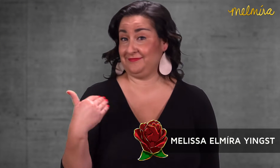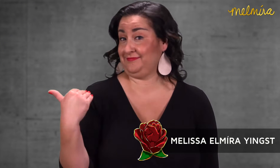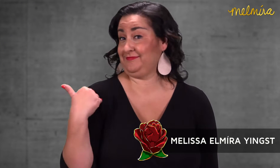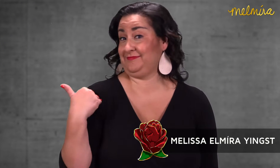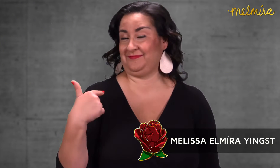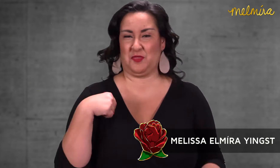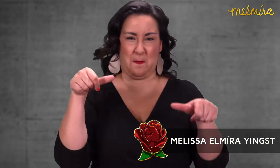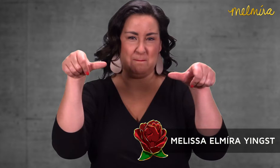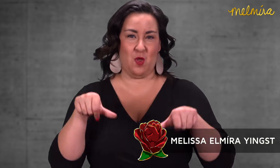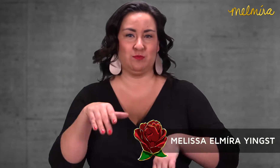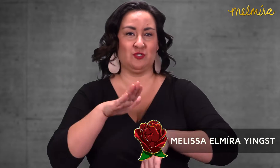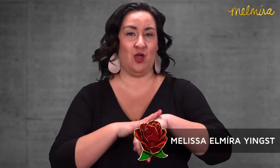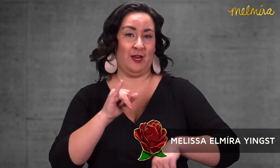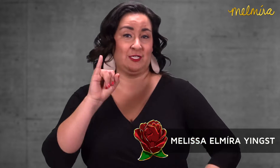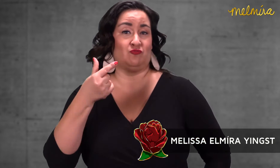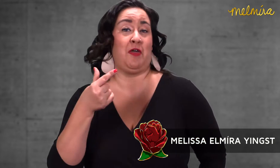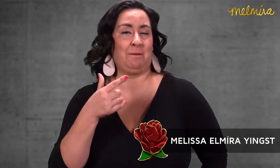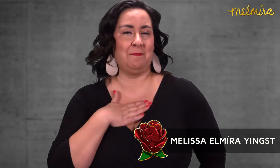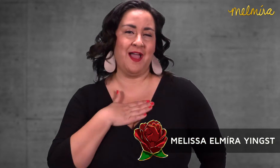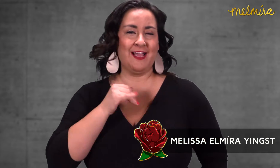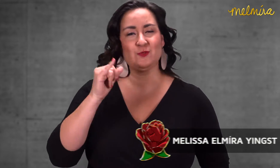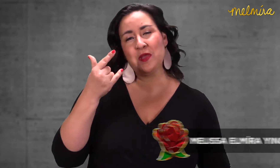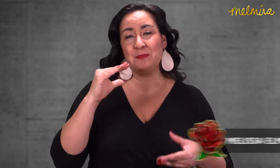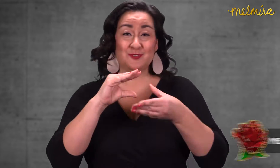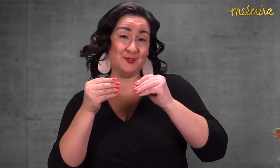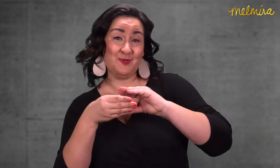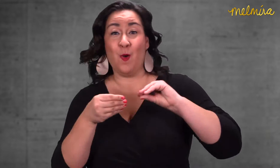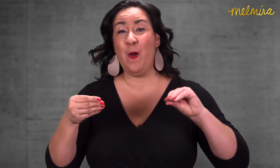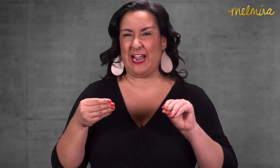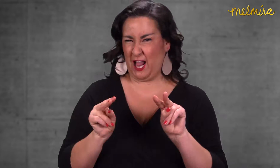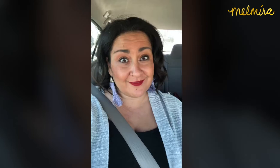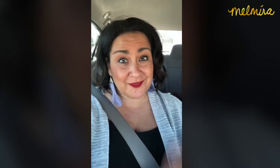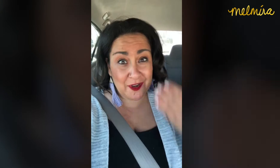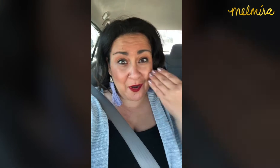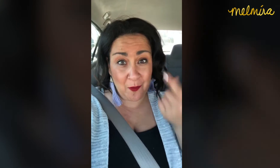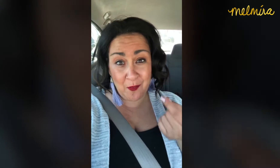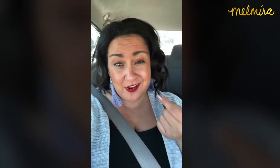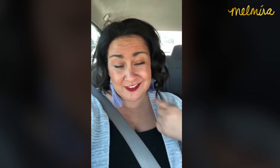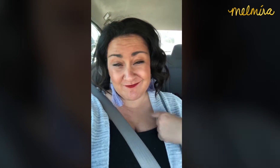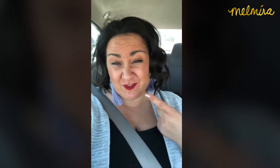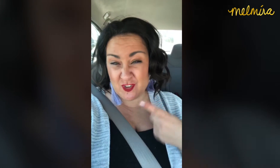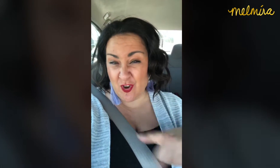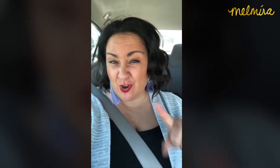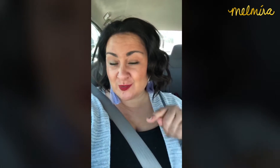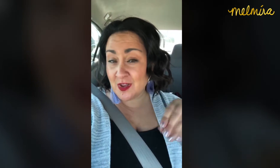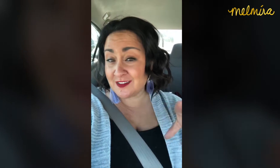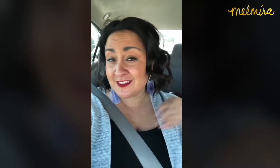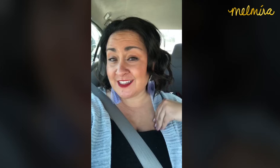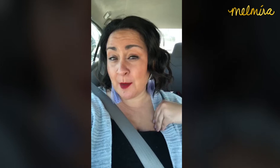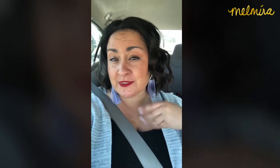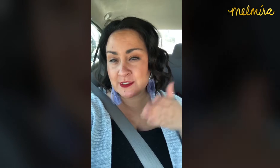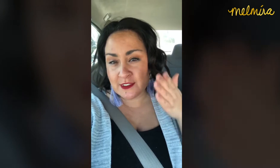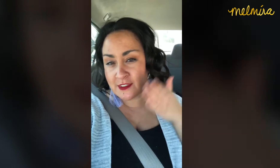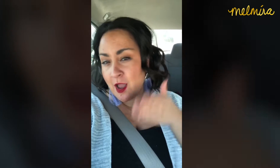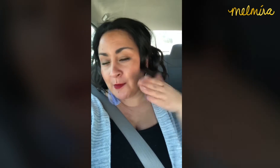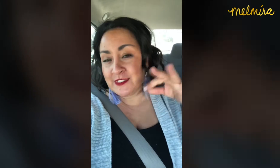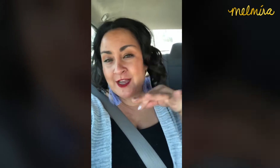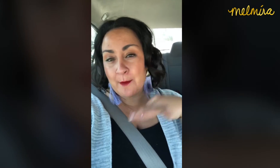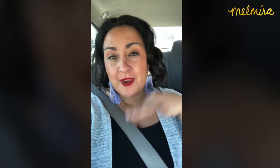So, the other day I posted on my Instagram story. Take a look! You know what? I decided to accept it.